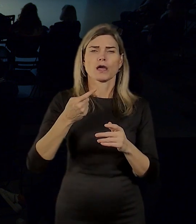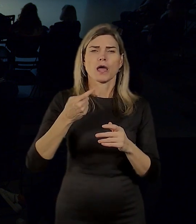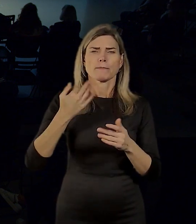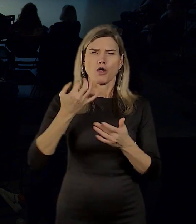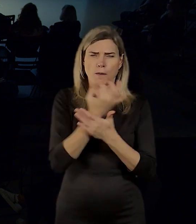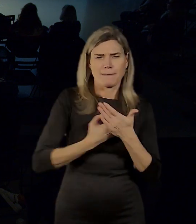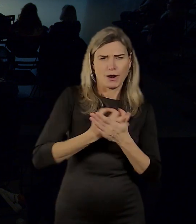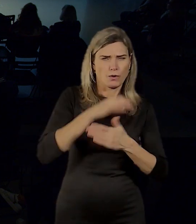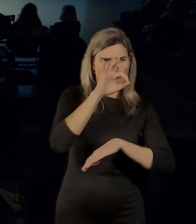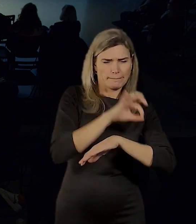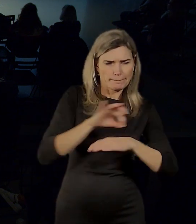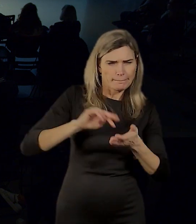eco-mobility and community.